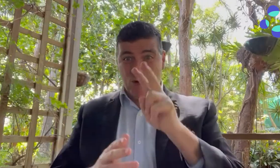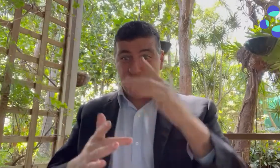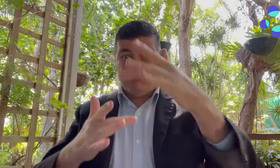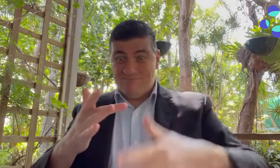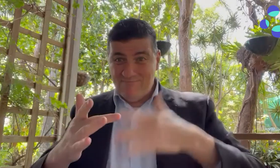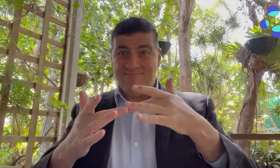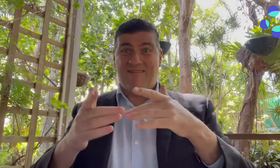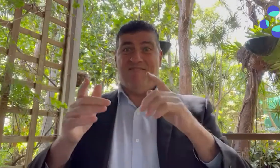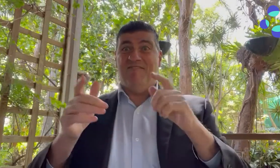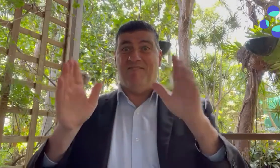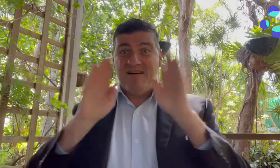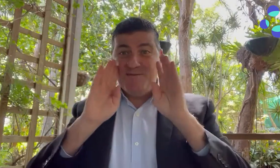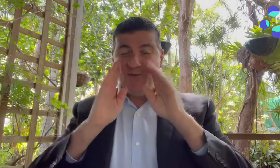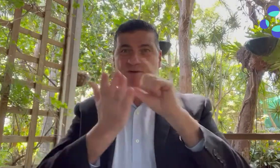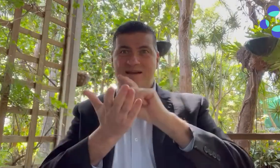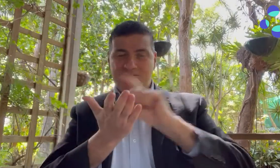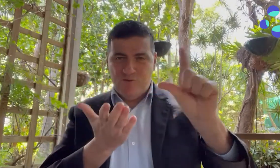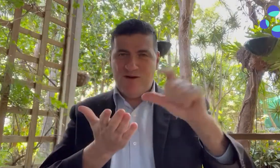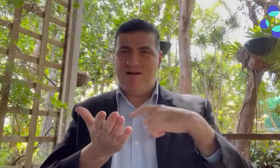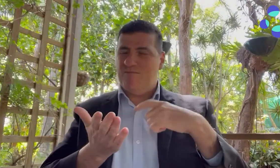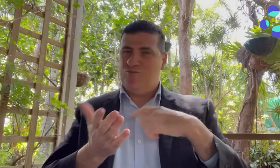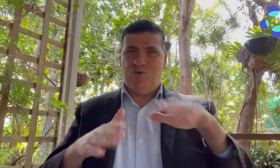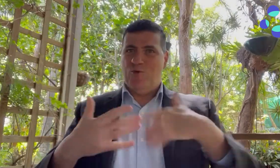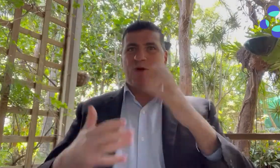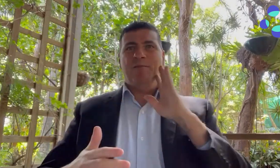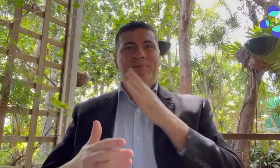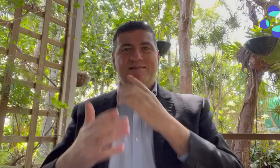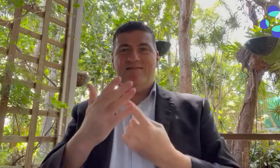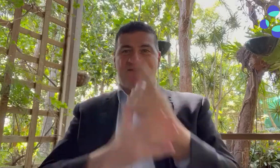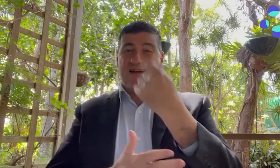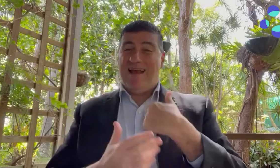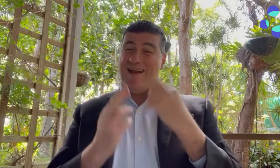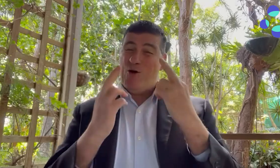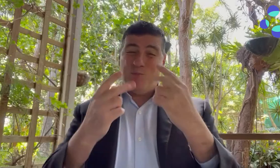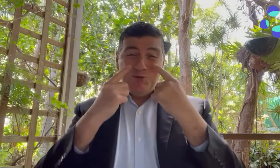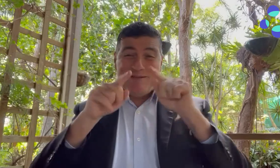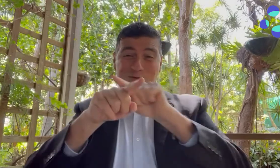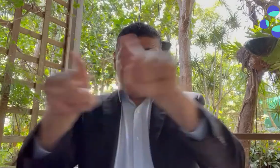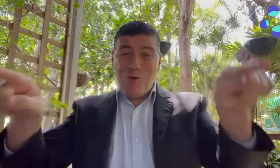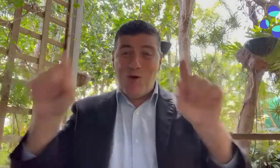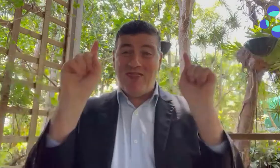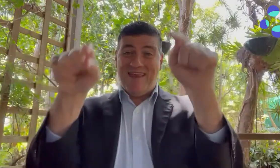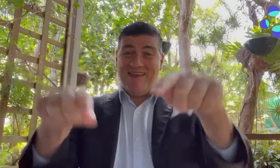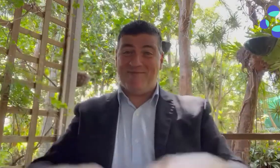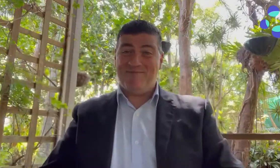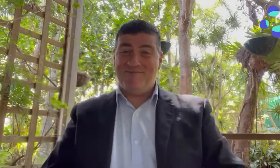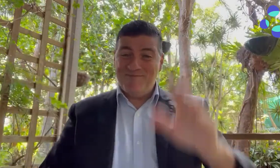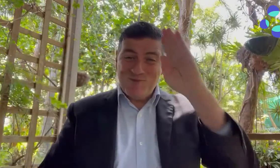on our website, Facebook, and Instagram so you don’t miss out on events. I hope to see you all there!